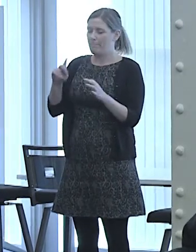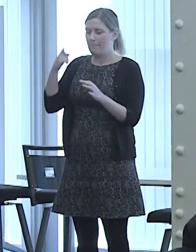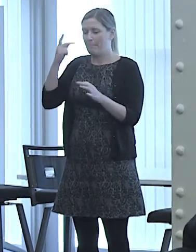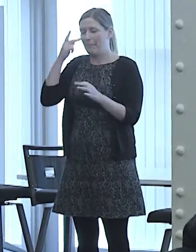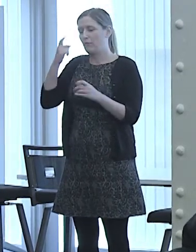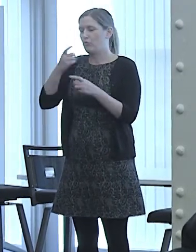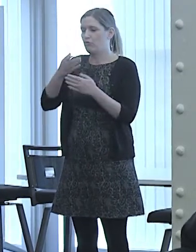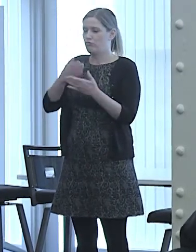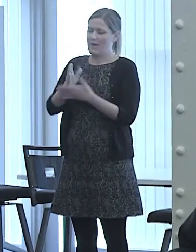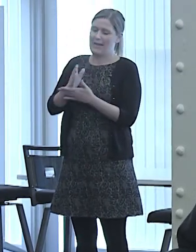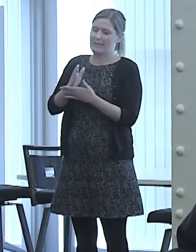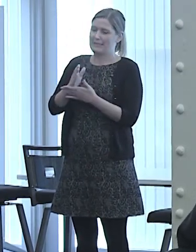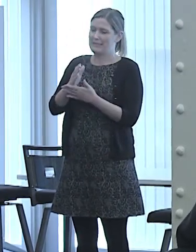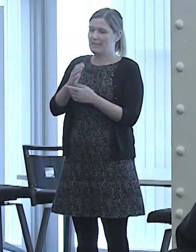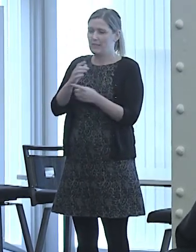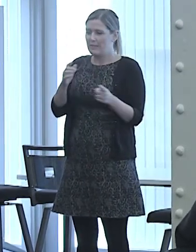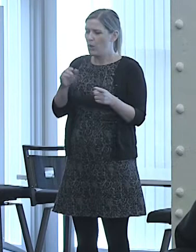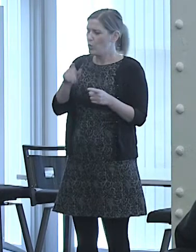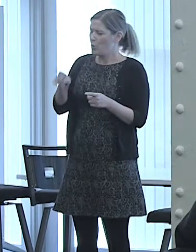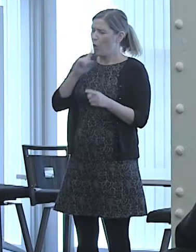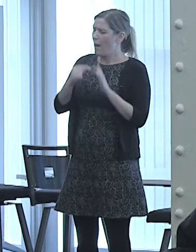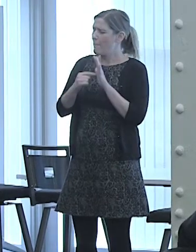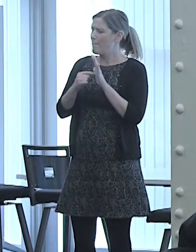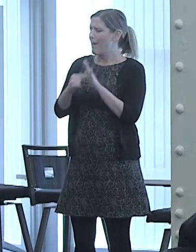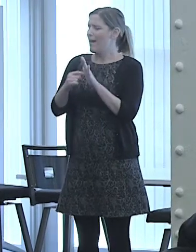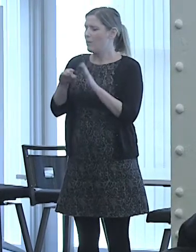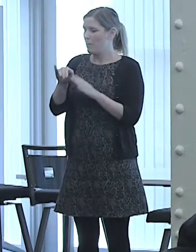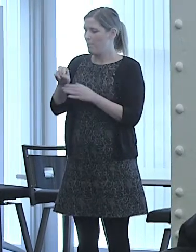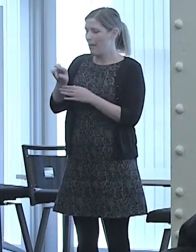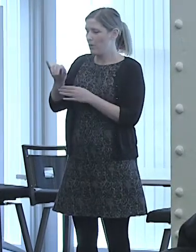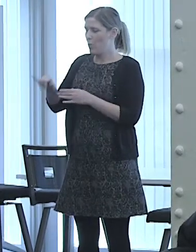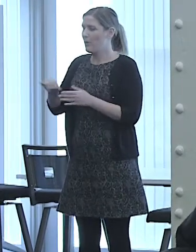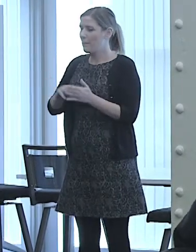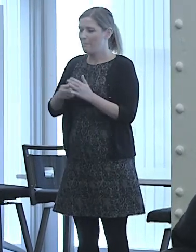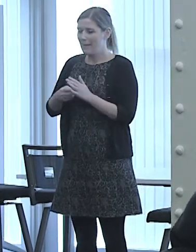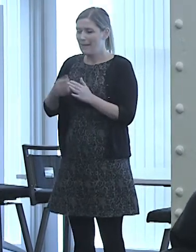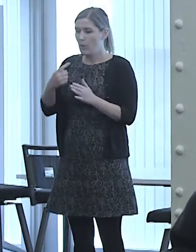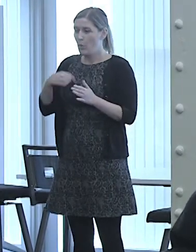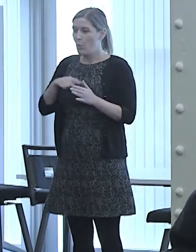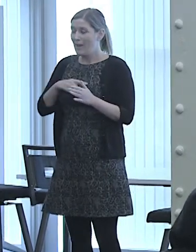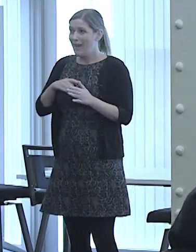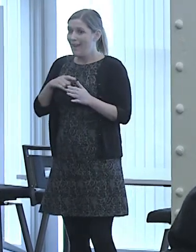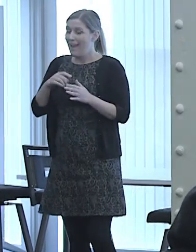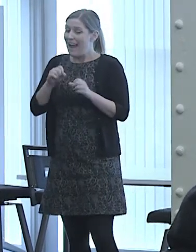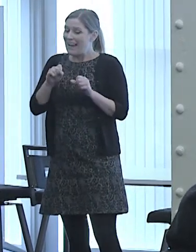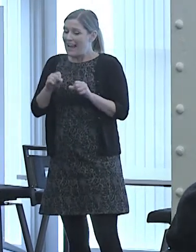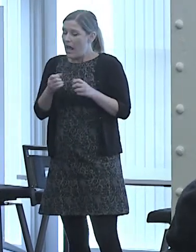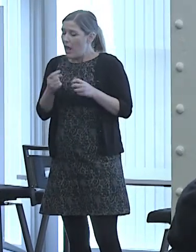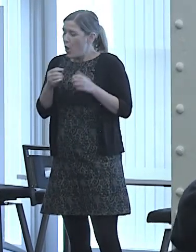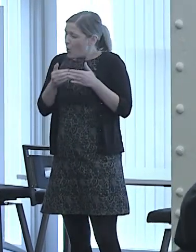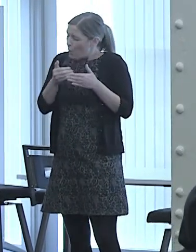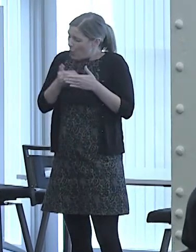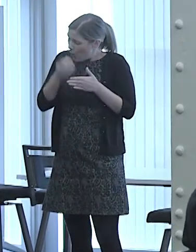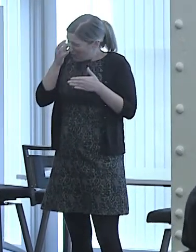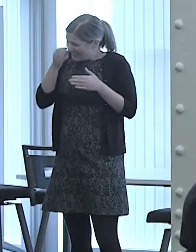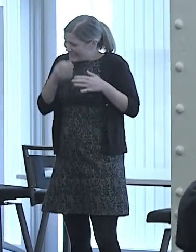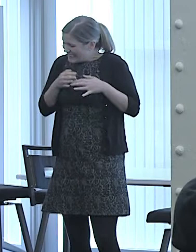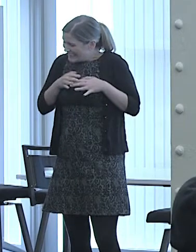You are a model minority, what does that mean? It means that be have become close to assimilating into whiteness. Close, but not exactly, because we still look